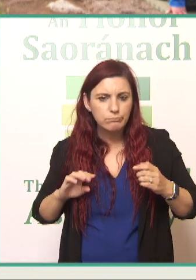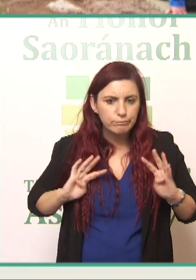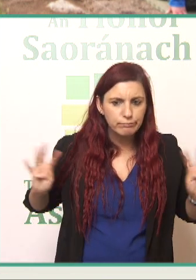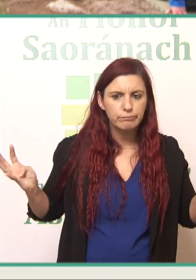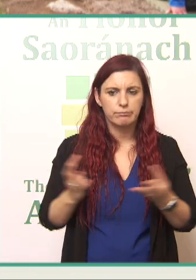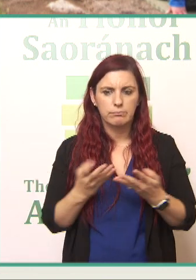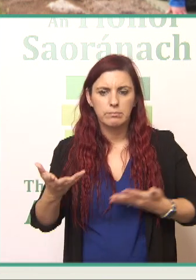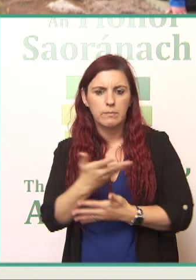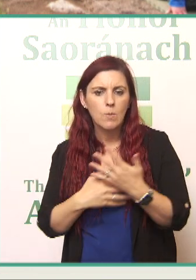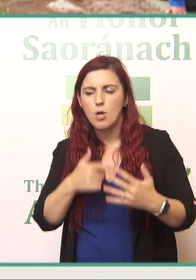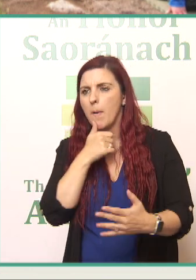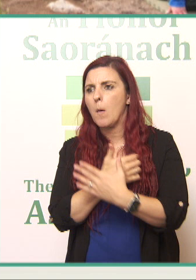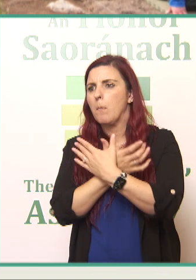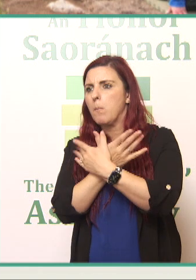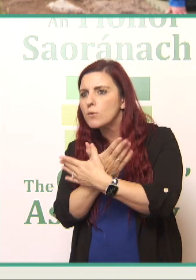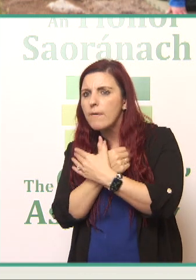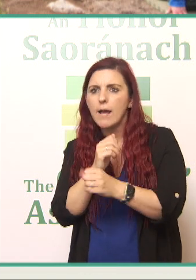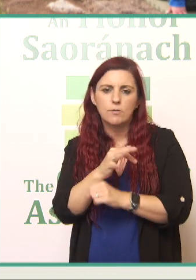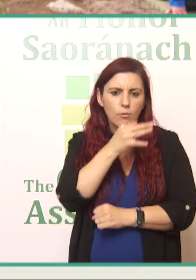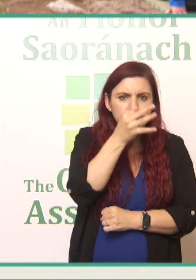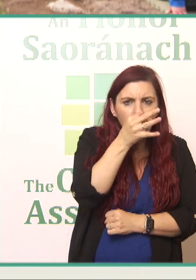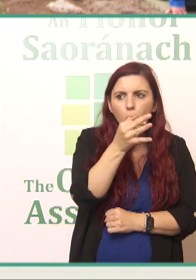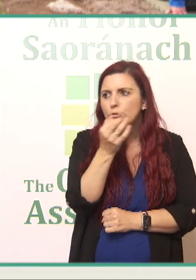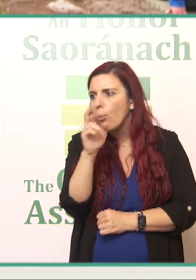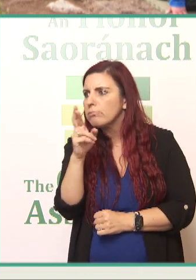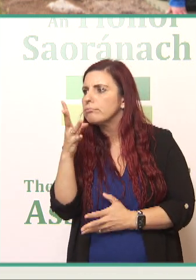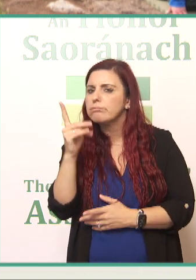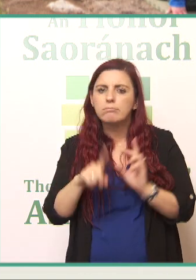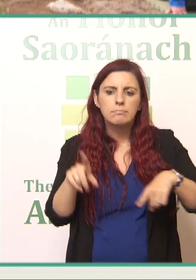butterflies or gentians or orchids or something like that it's a way of going into the community